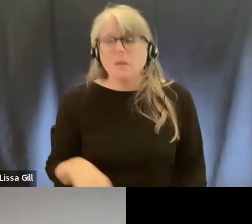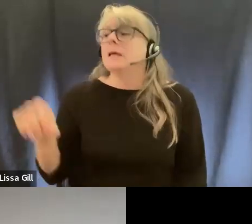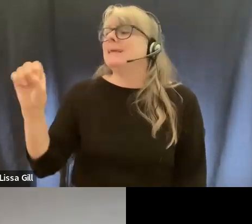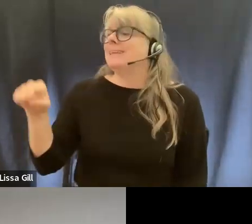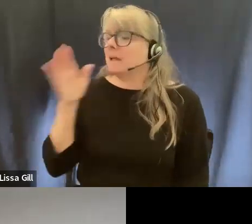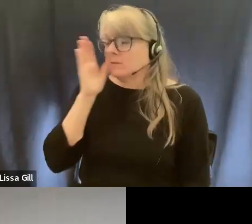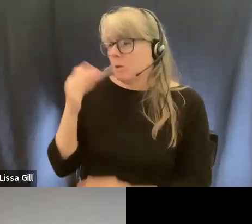Okay.